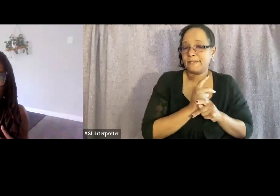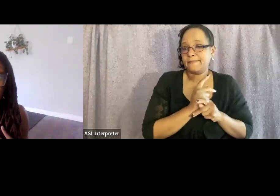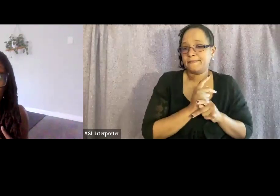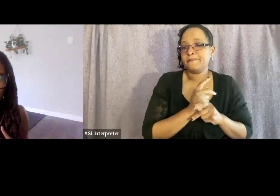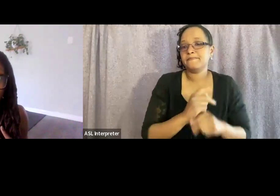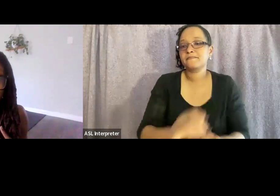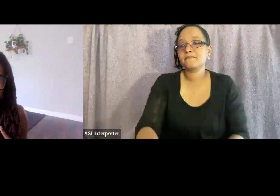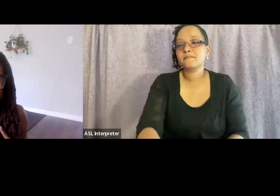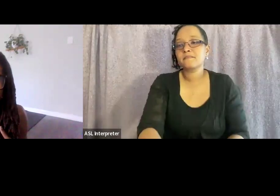Someone said pain.